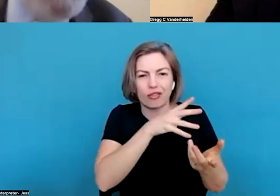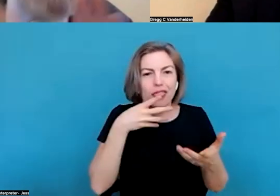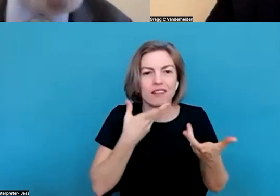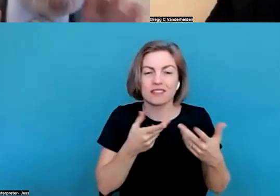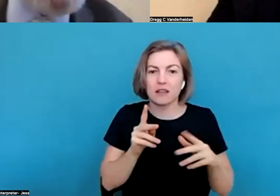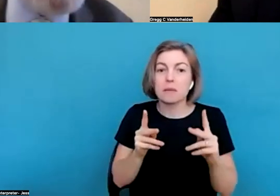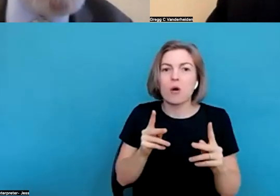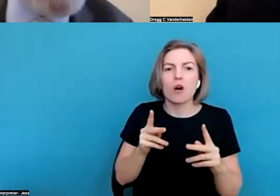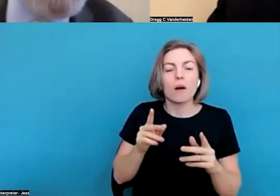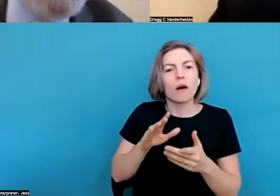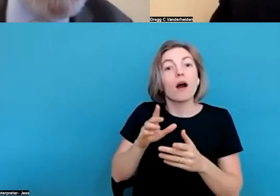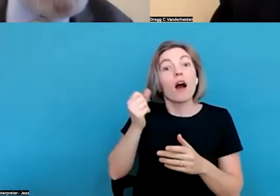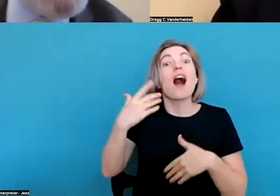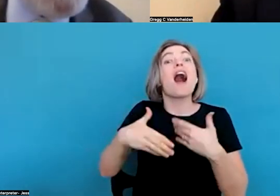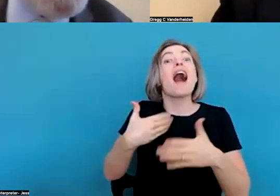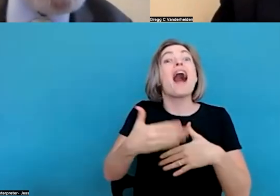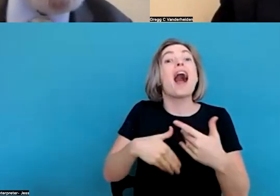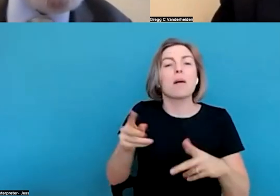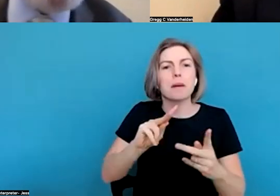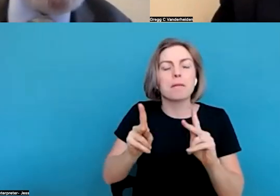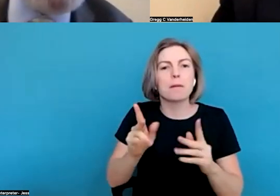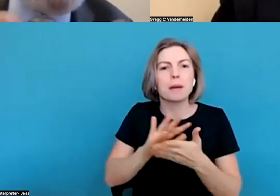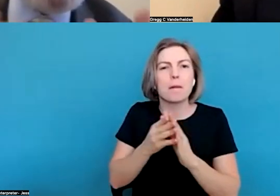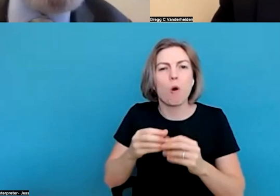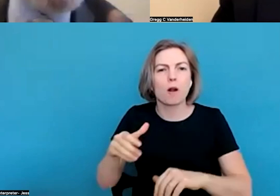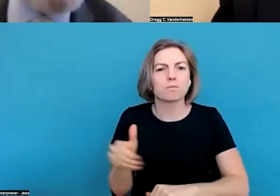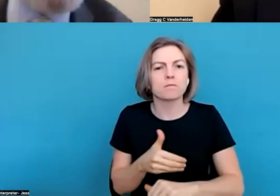Imagine for just a moment that we might have a PowerPoint for